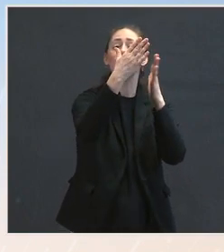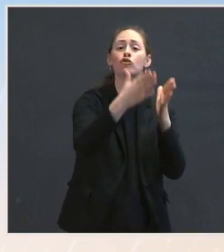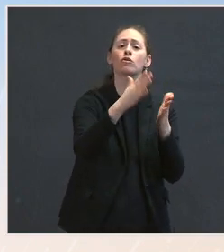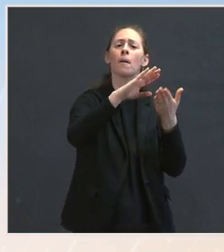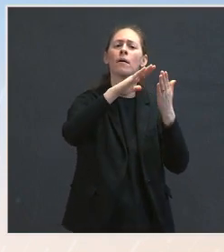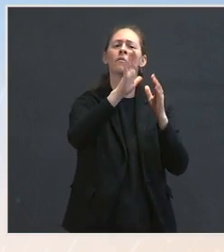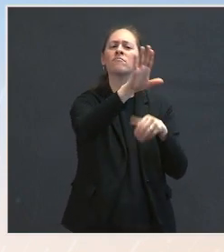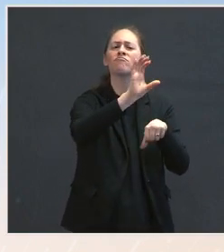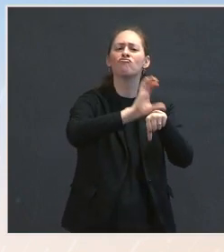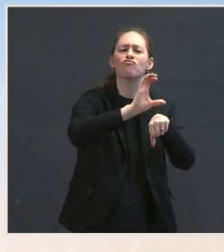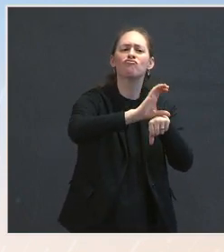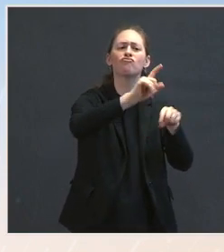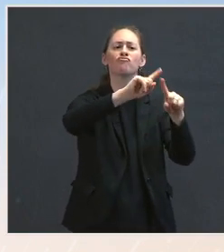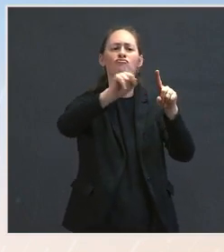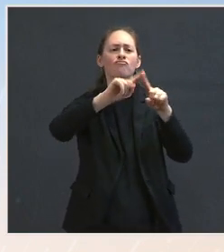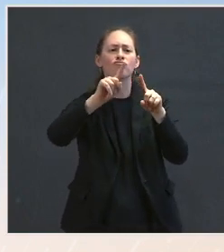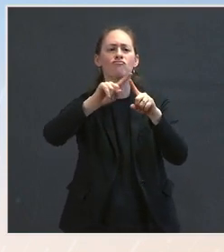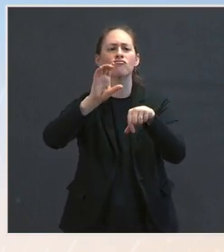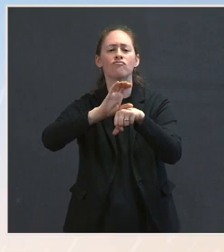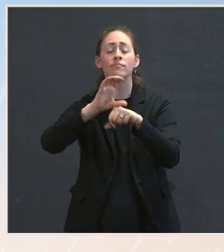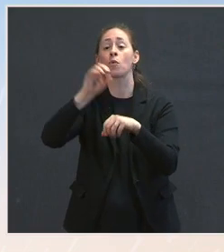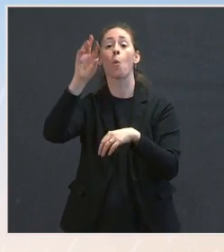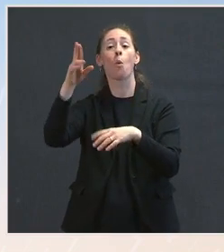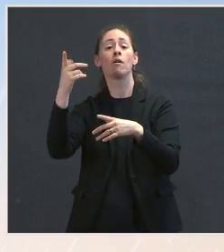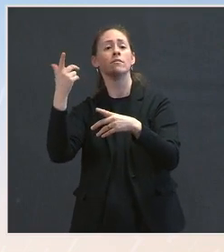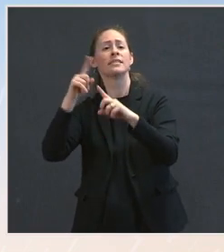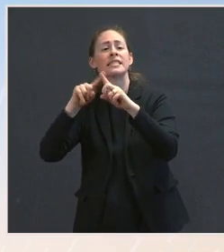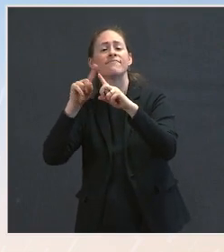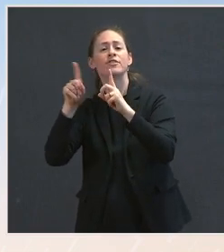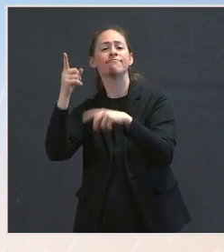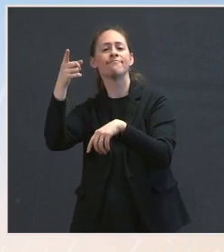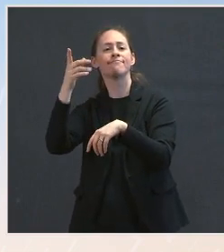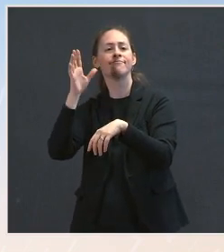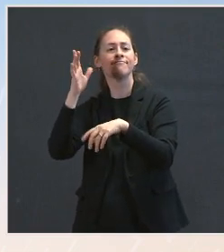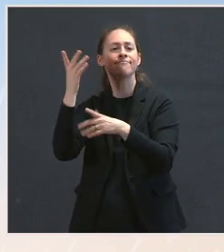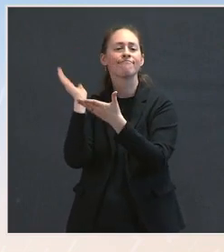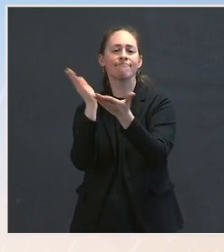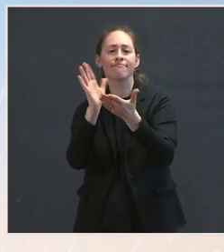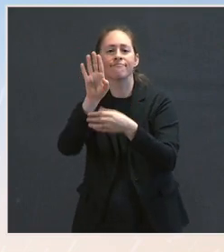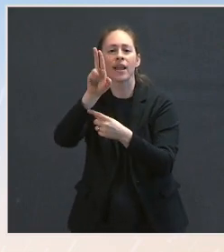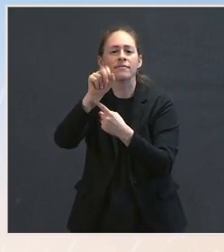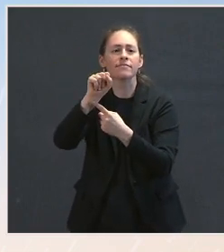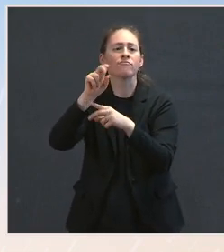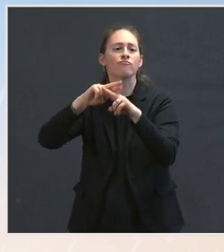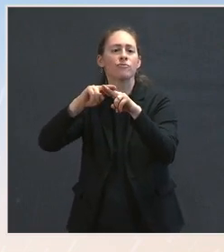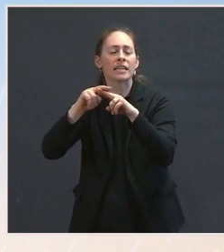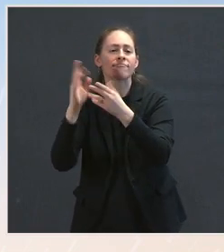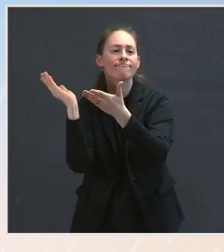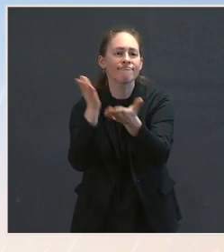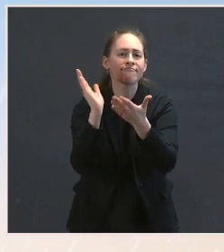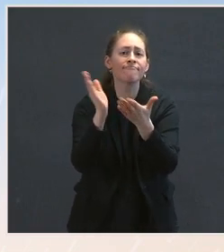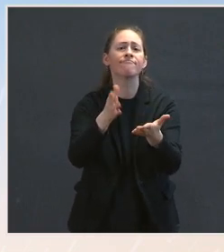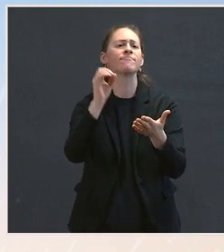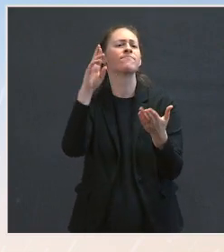of course, distributing vaccines to pharmacies; opening mass vaccination sites that we are taking as an administration